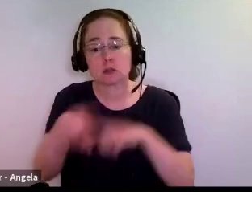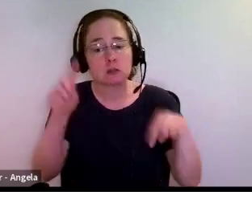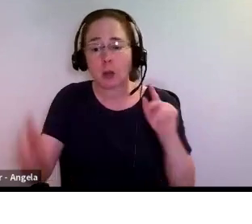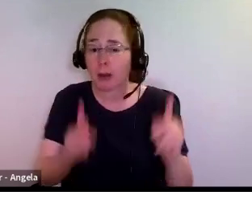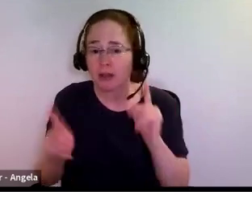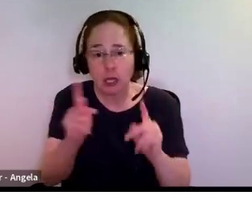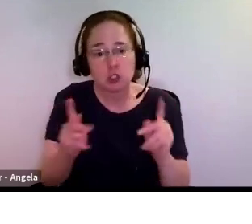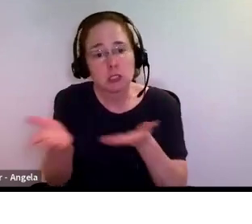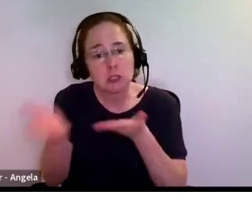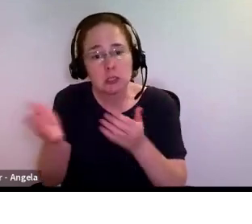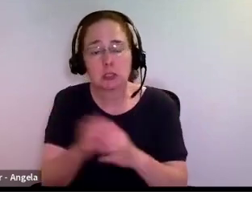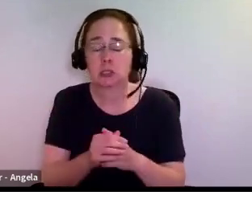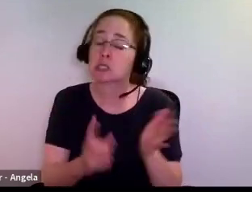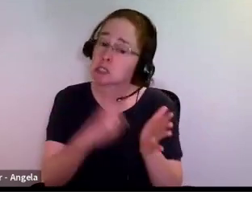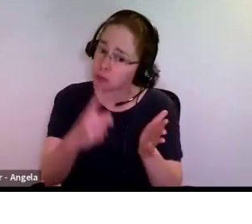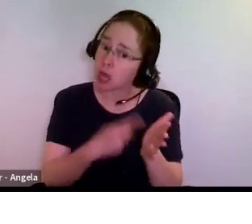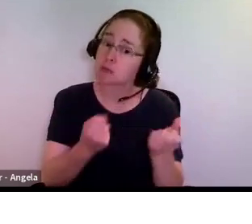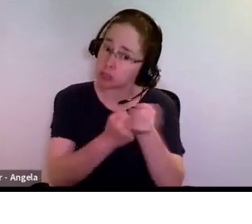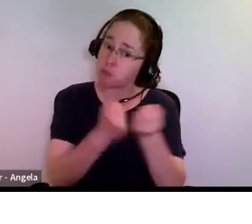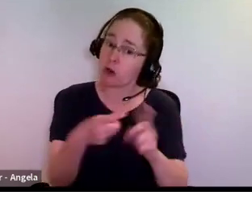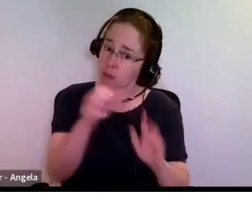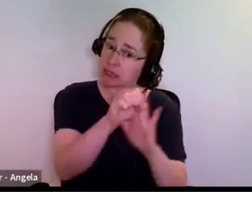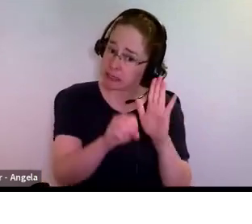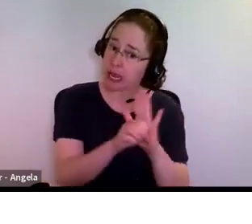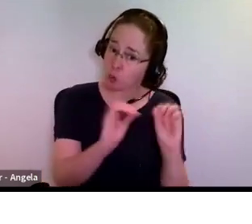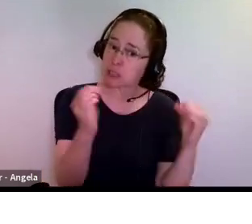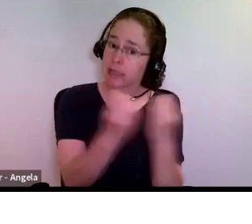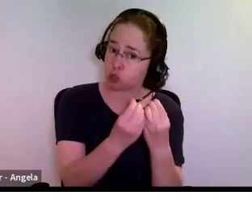sometimes with the support of state organizations and all